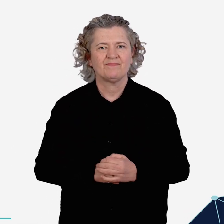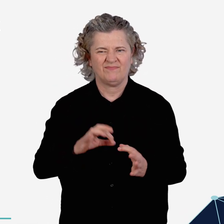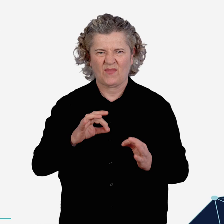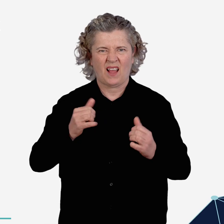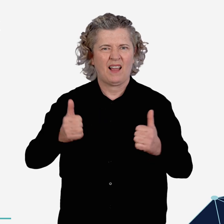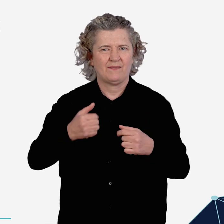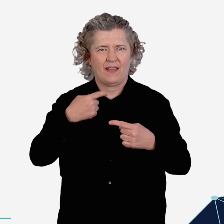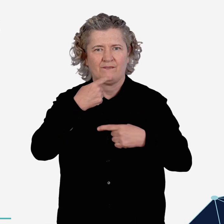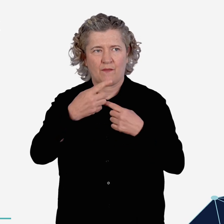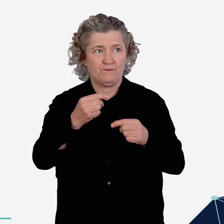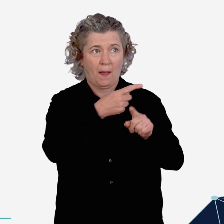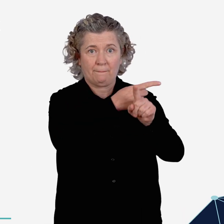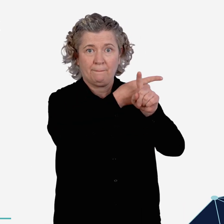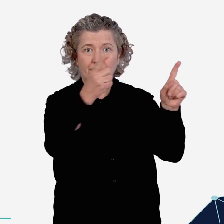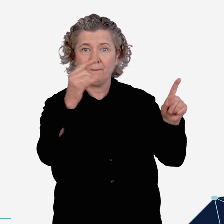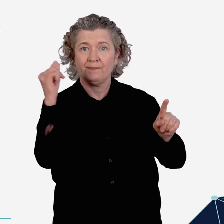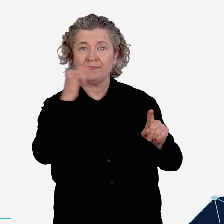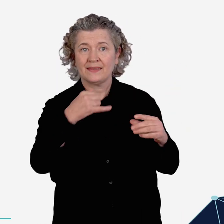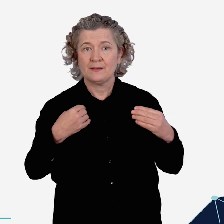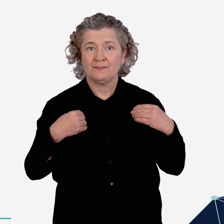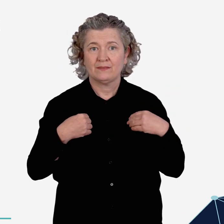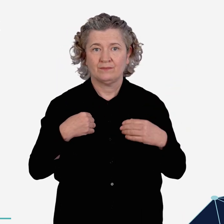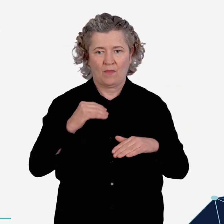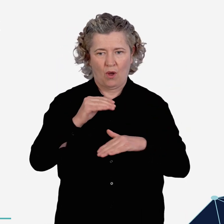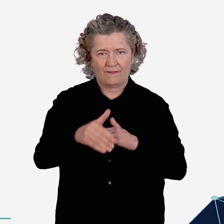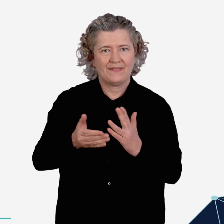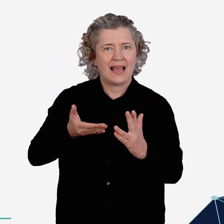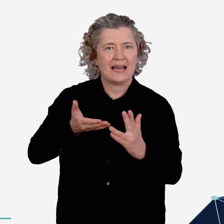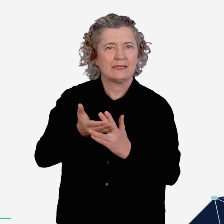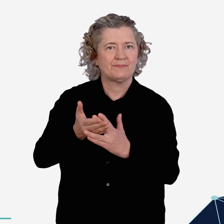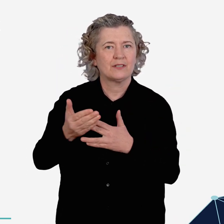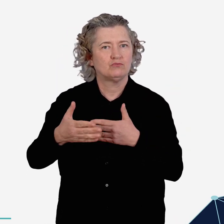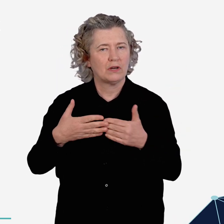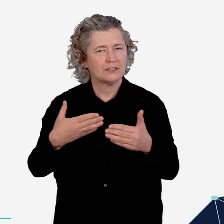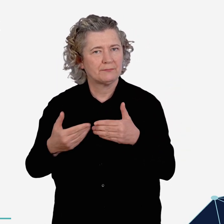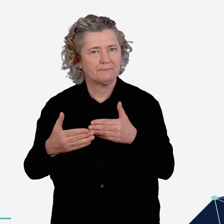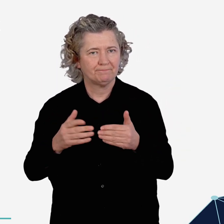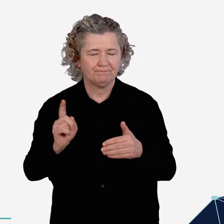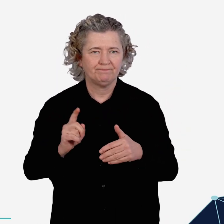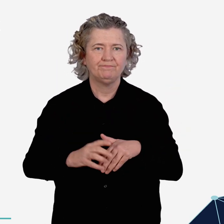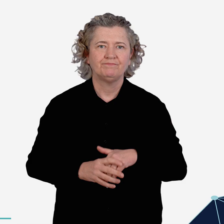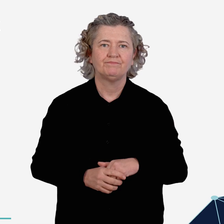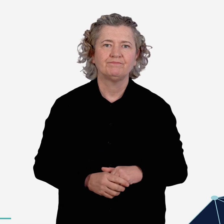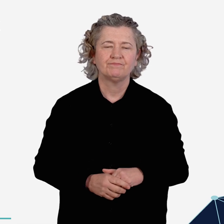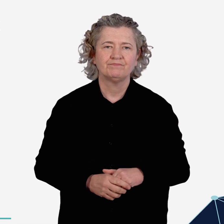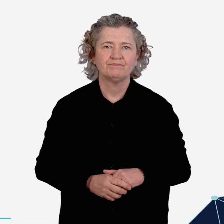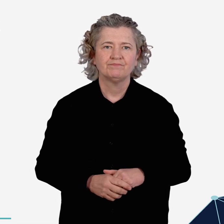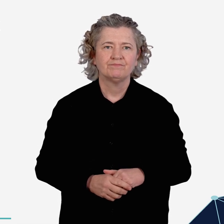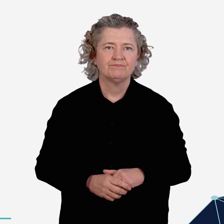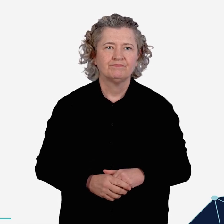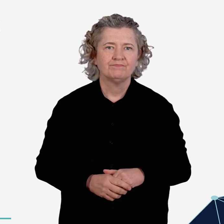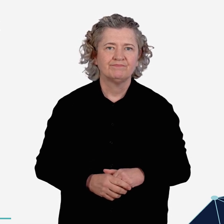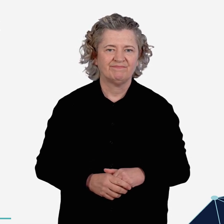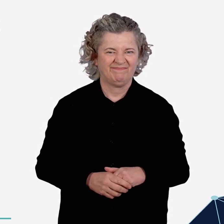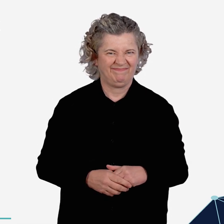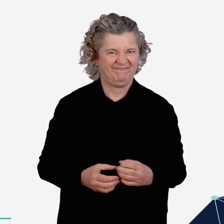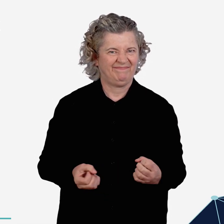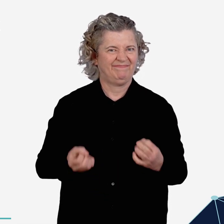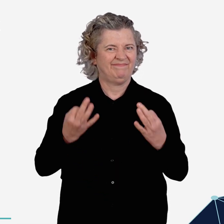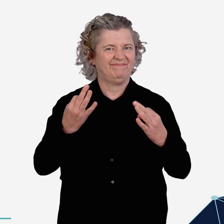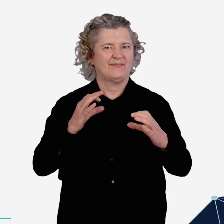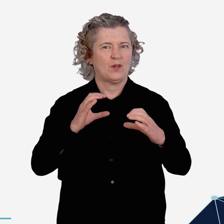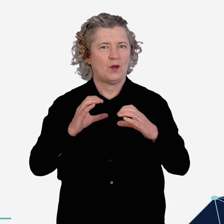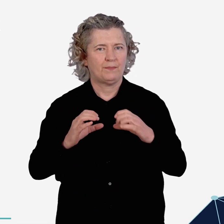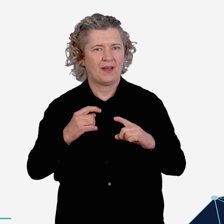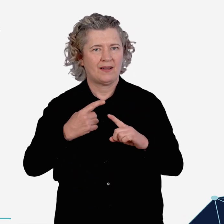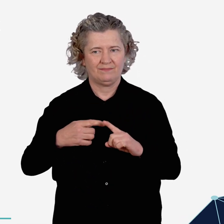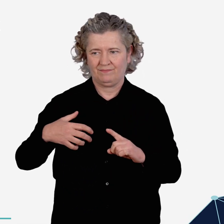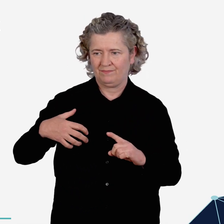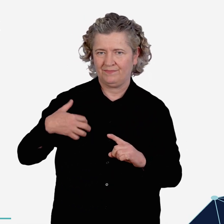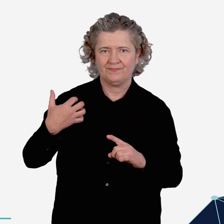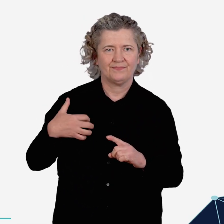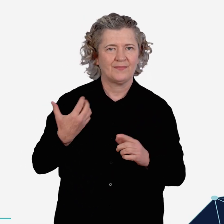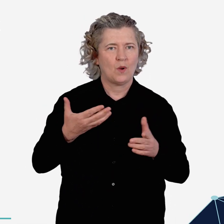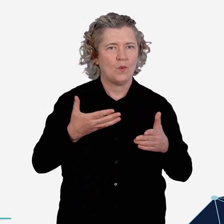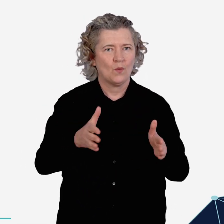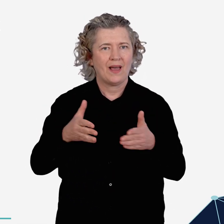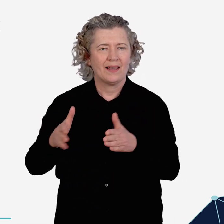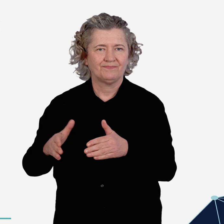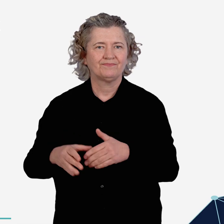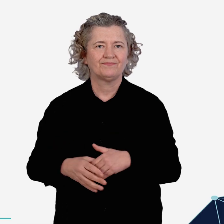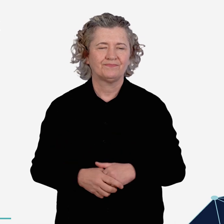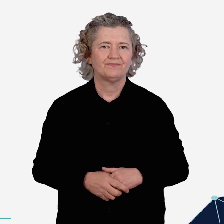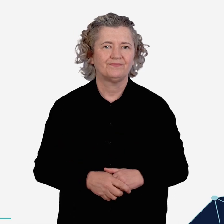insufficient information from airlines on accessibility arrangements and a lack of communication and complaint mechanisms.